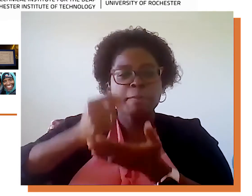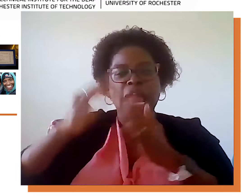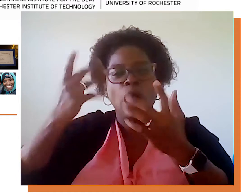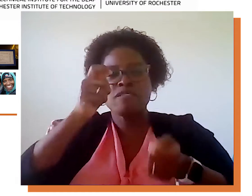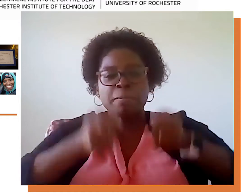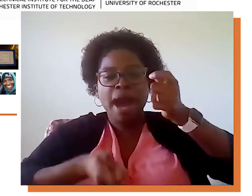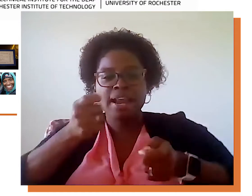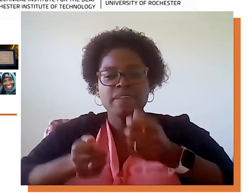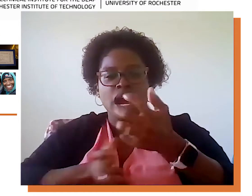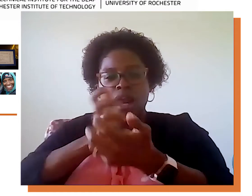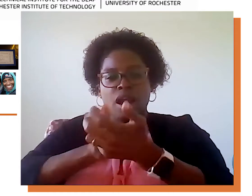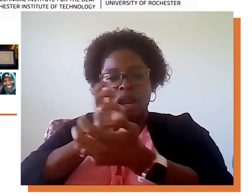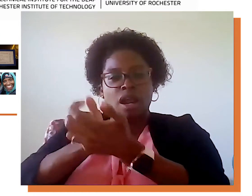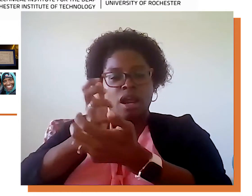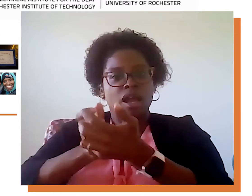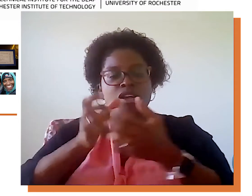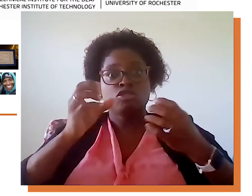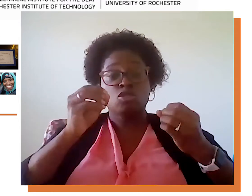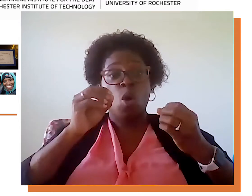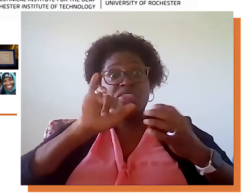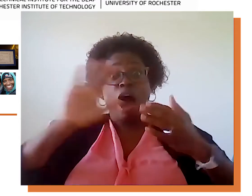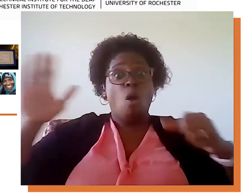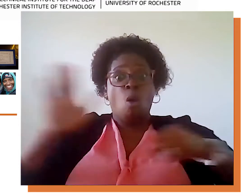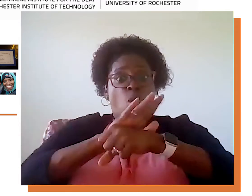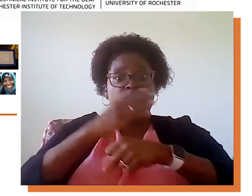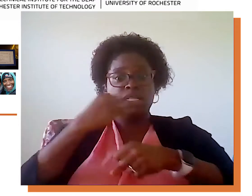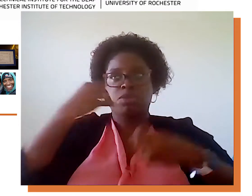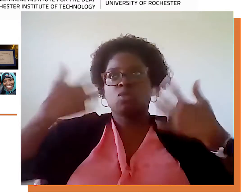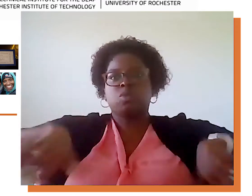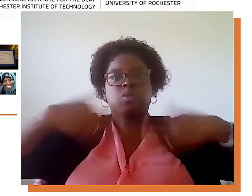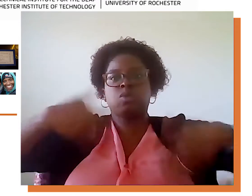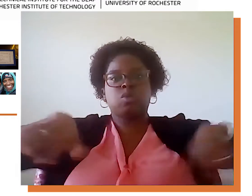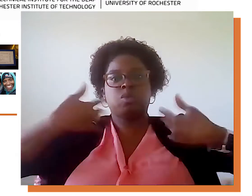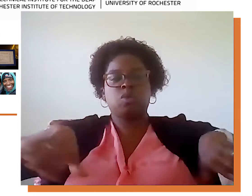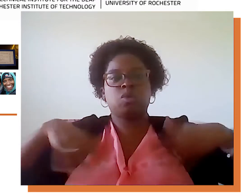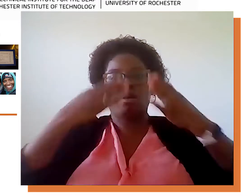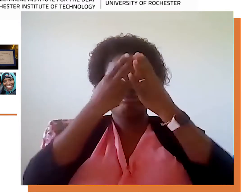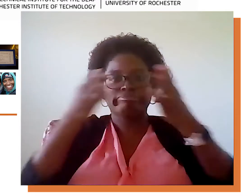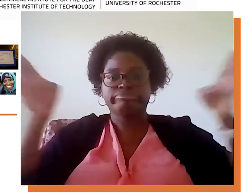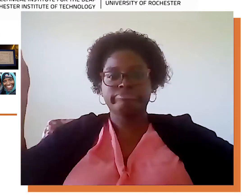and seeing what impact therapy had on their lives. And so really, the entirety of my experiences